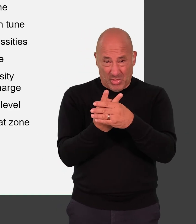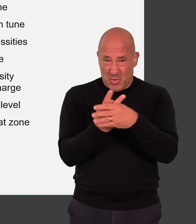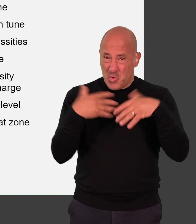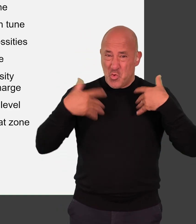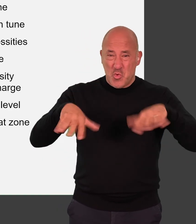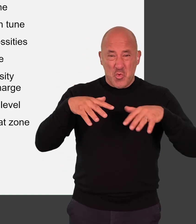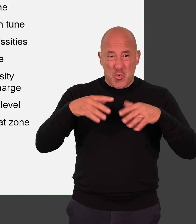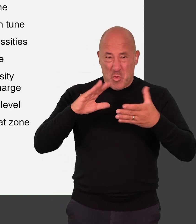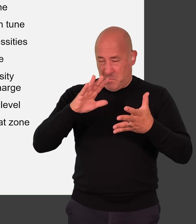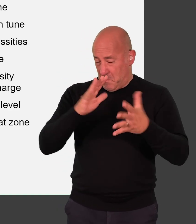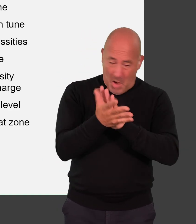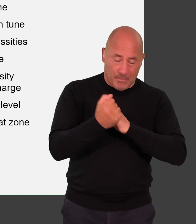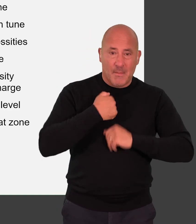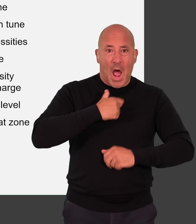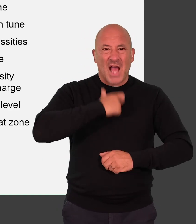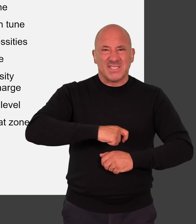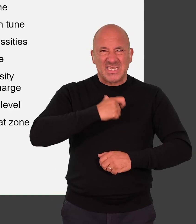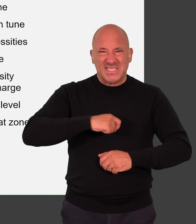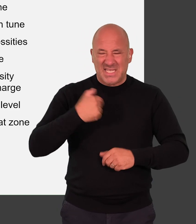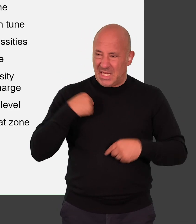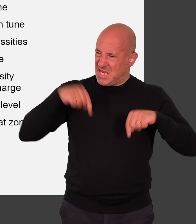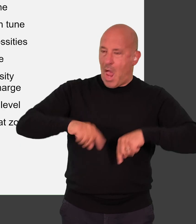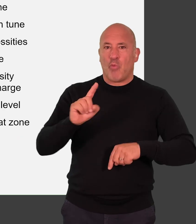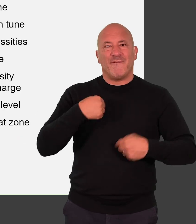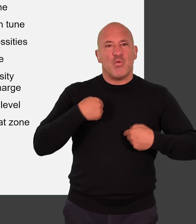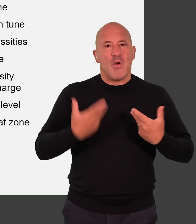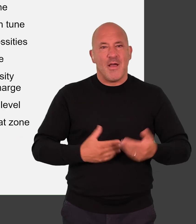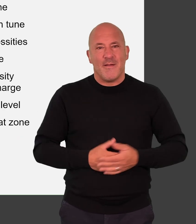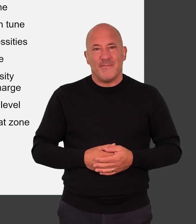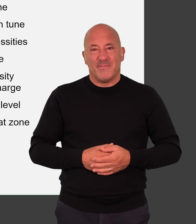that lands blows to the person’s identity and existence.